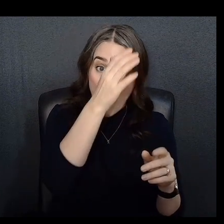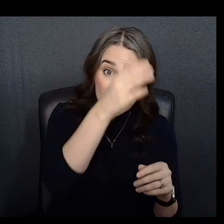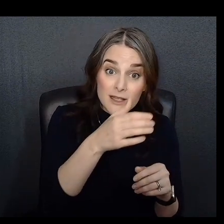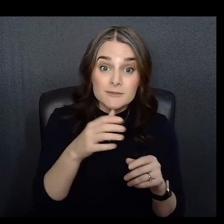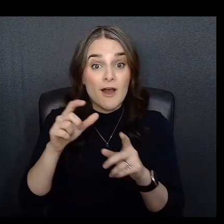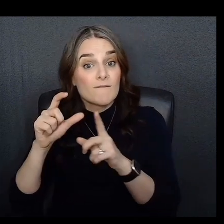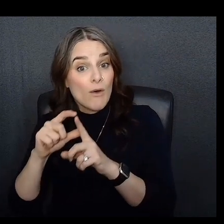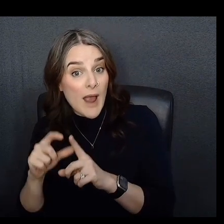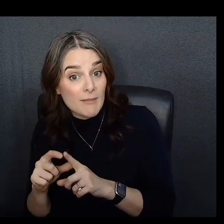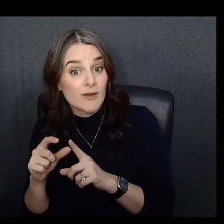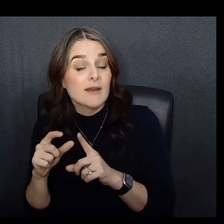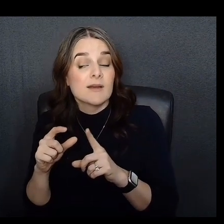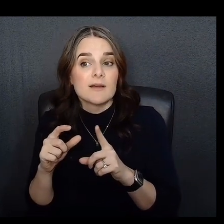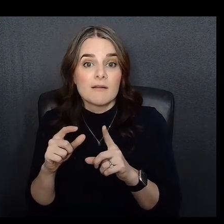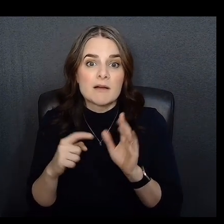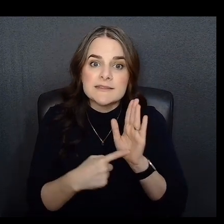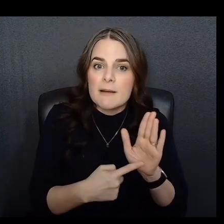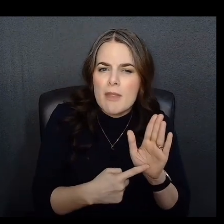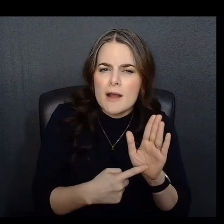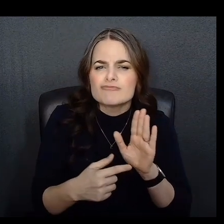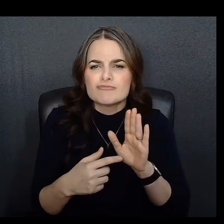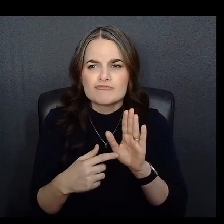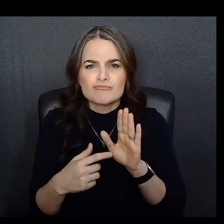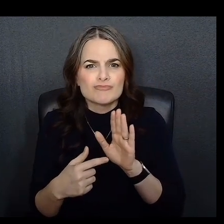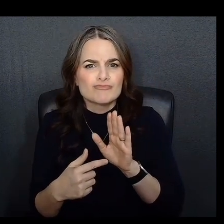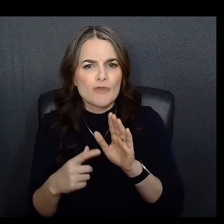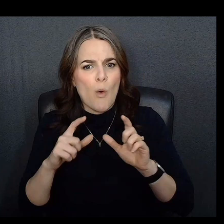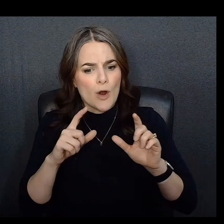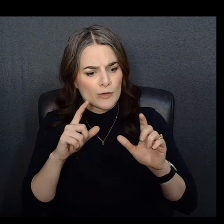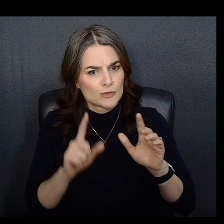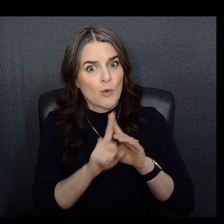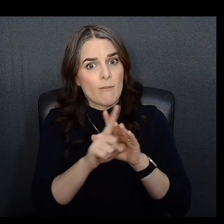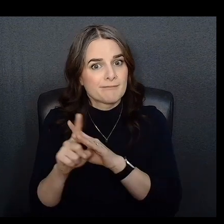are symbolized and represented on various AAC systems,